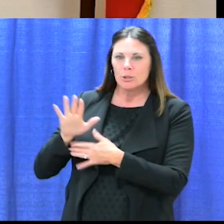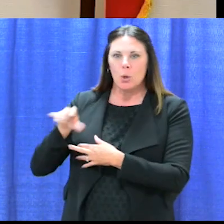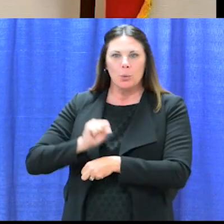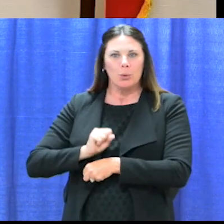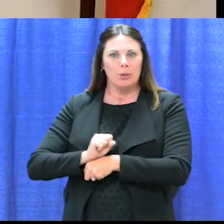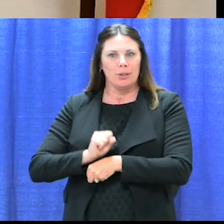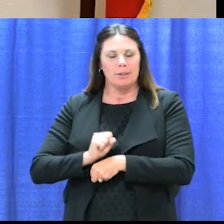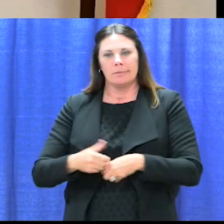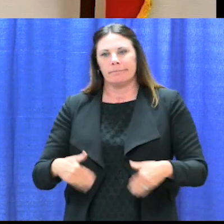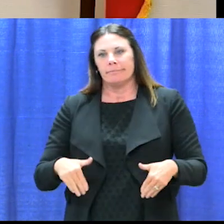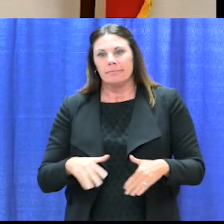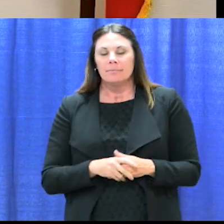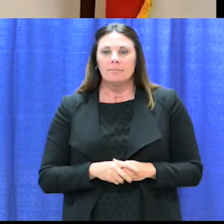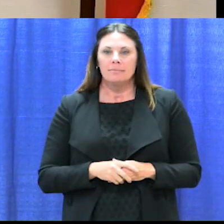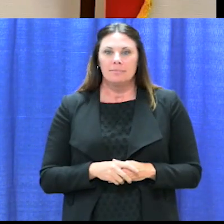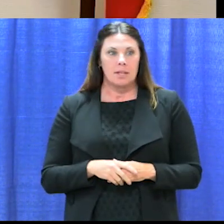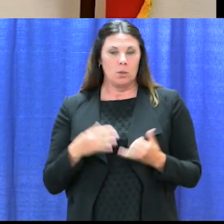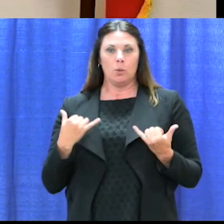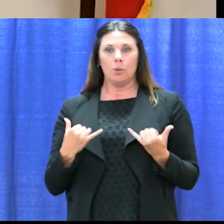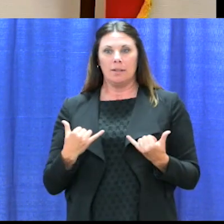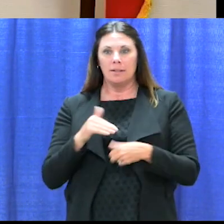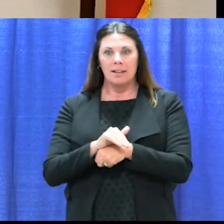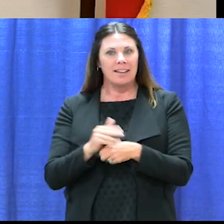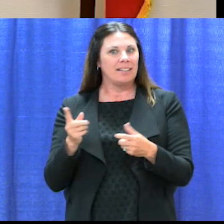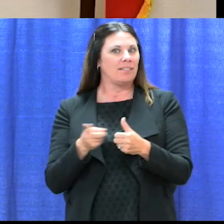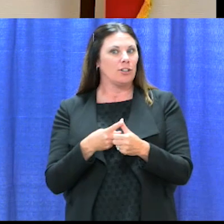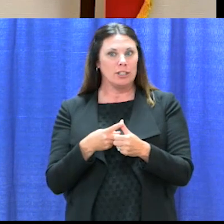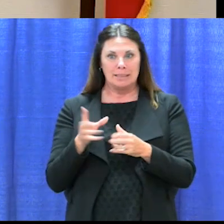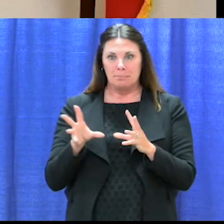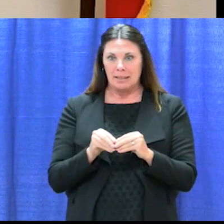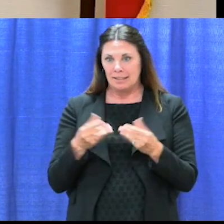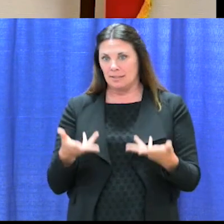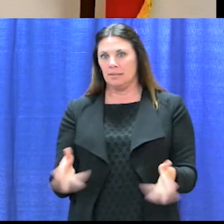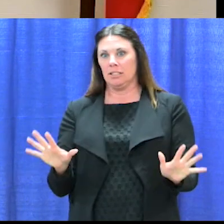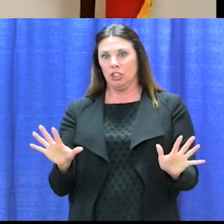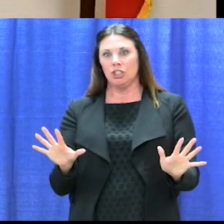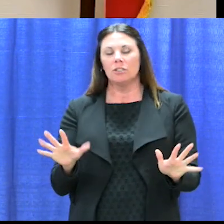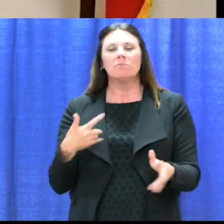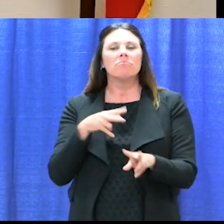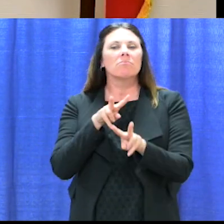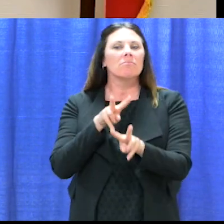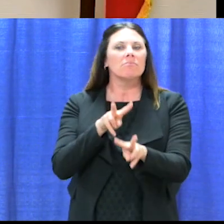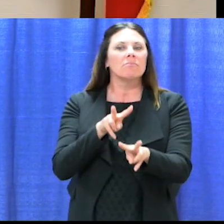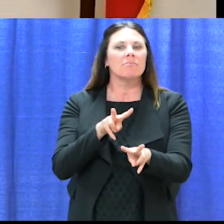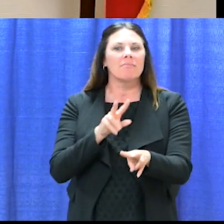This concludes this first meeting of the task force and we look forward to the work going forward.